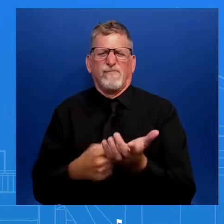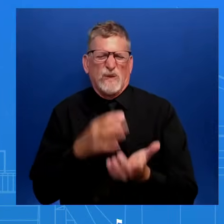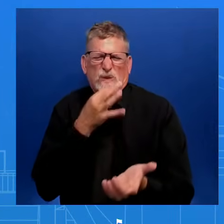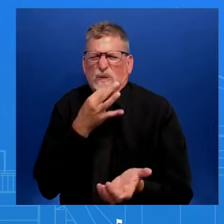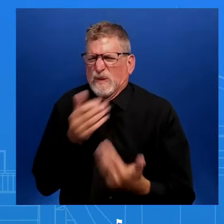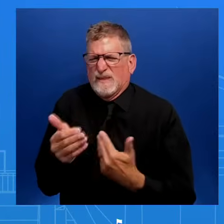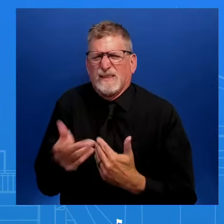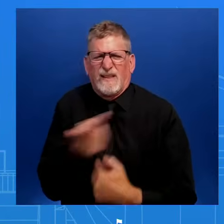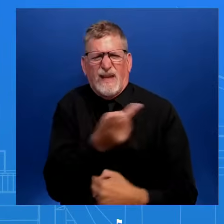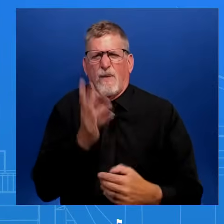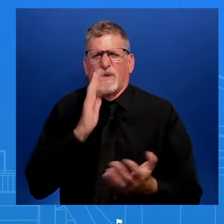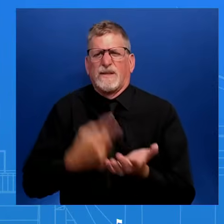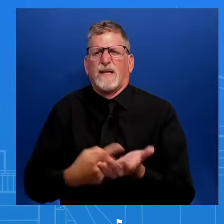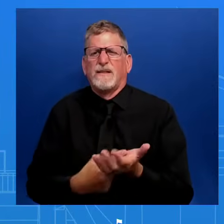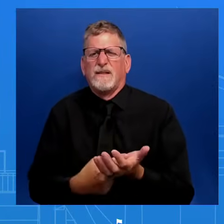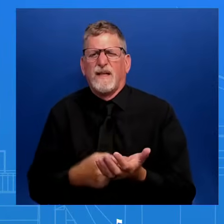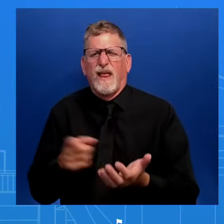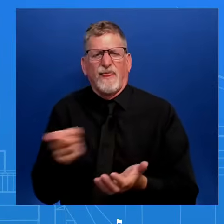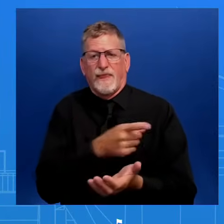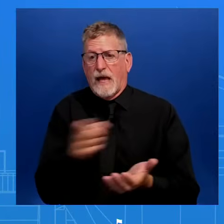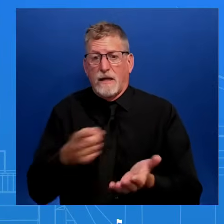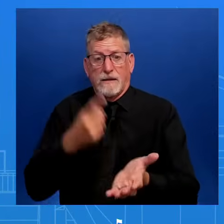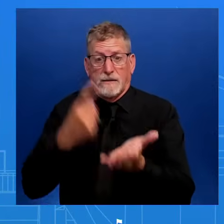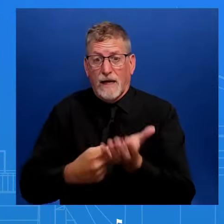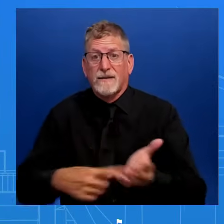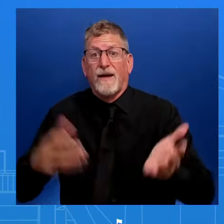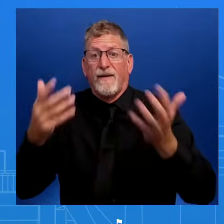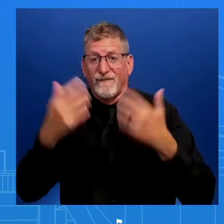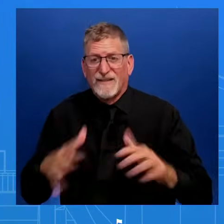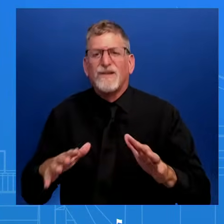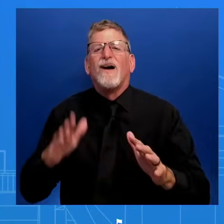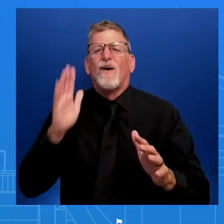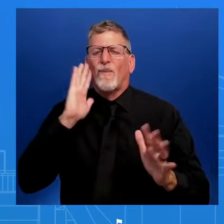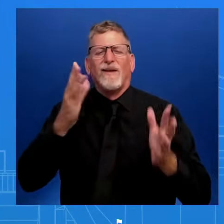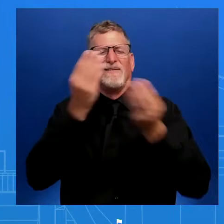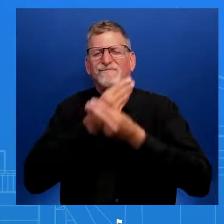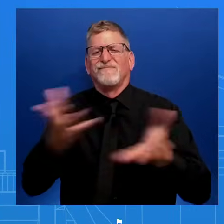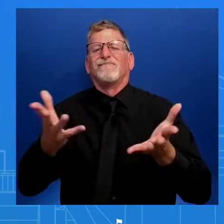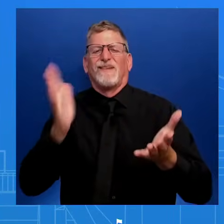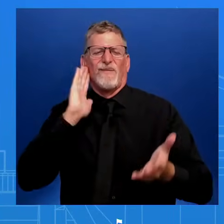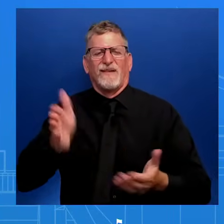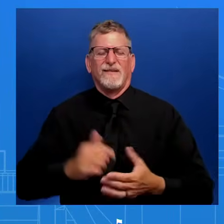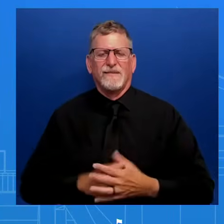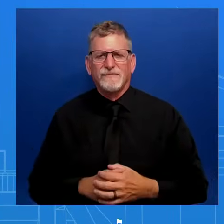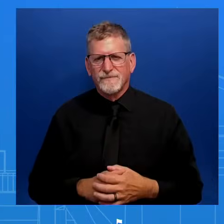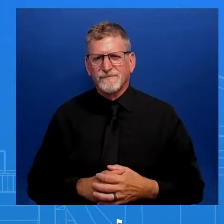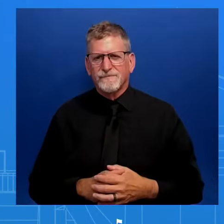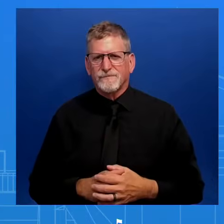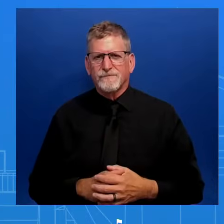The President, as you know -- you know, again, I --